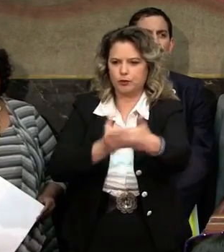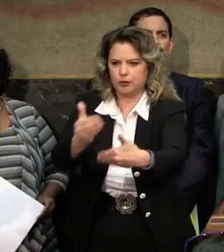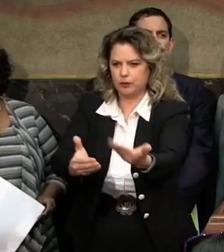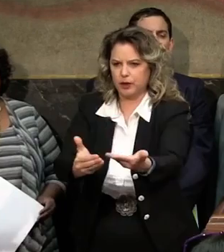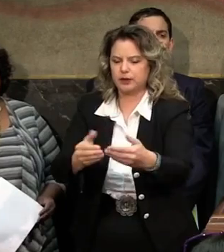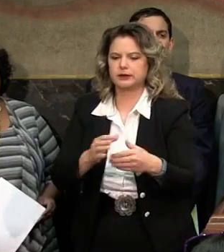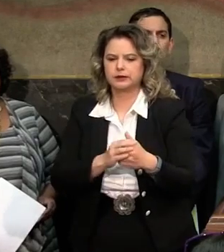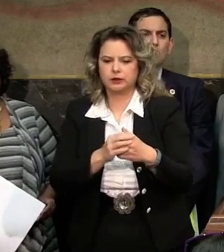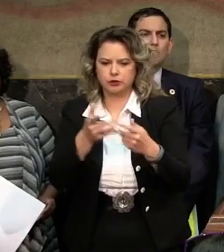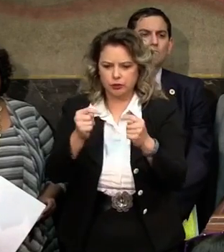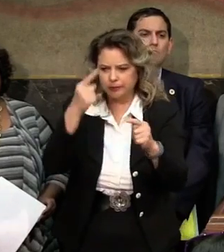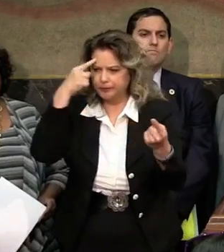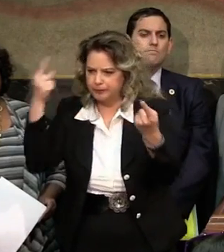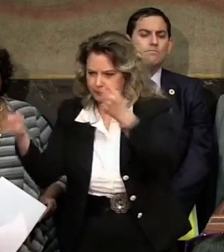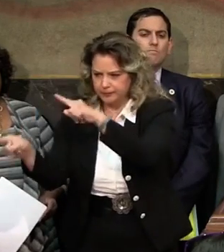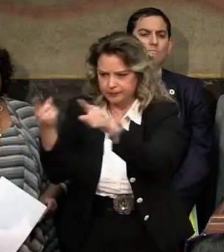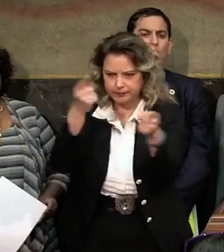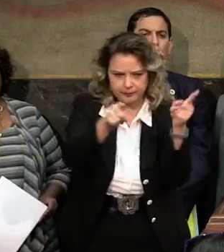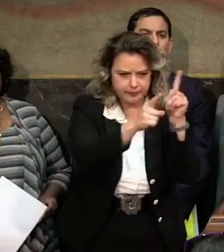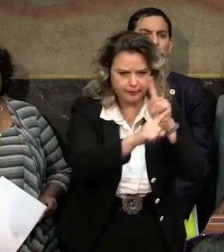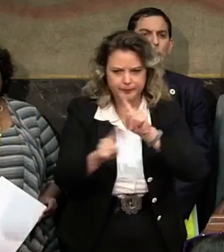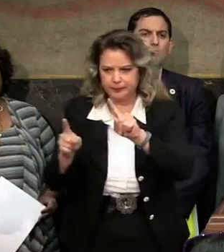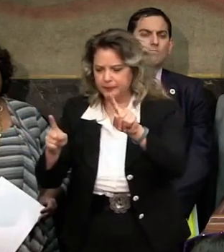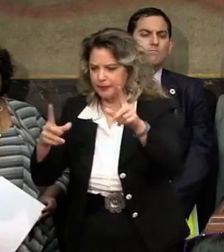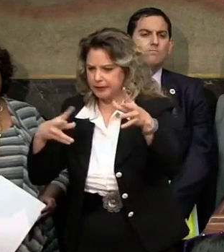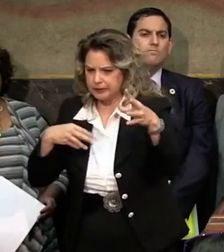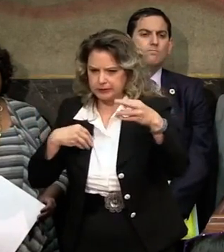necessary all to make sure that we are